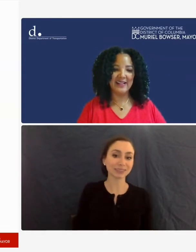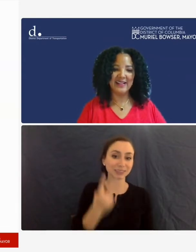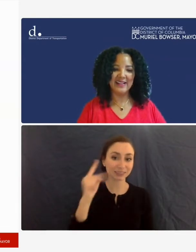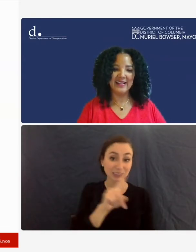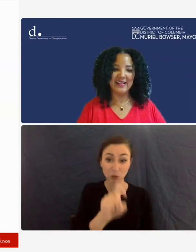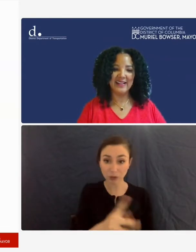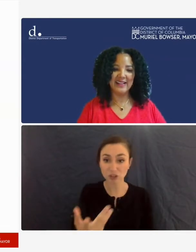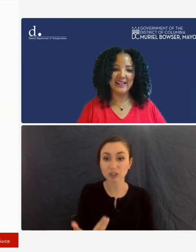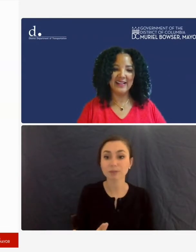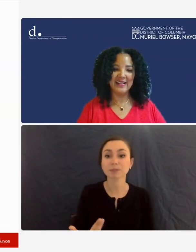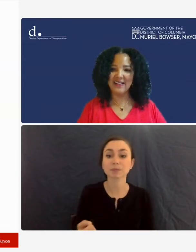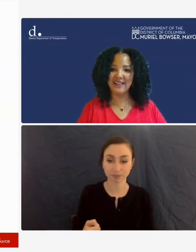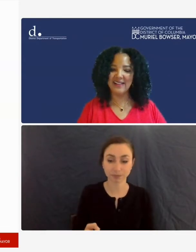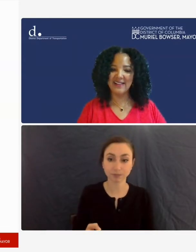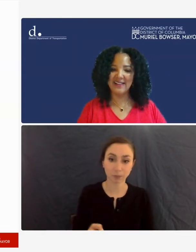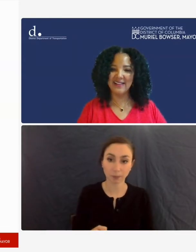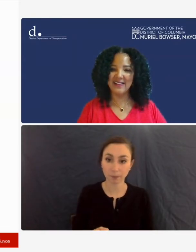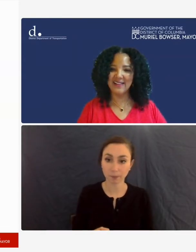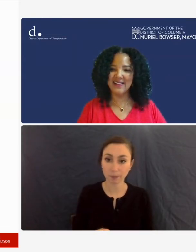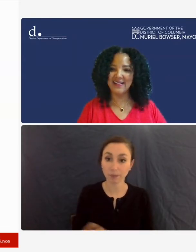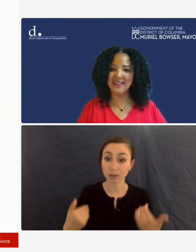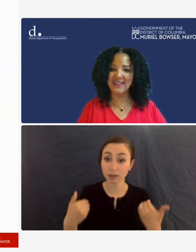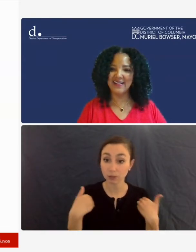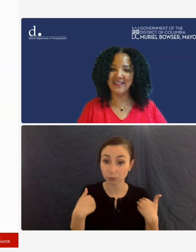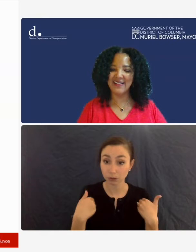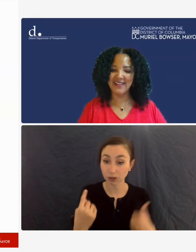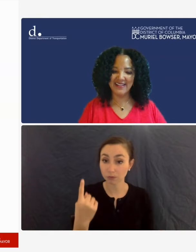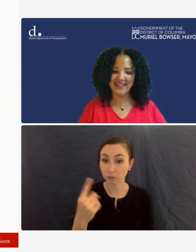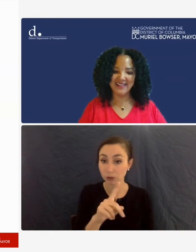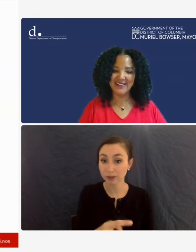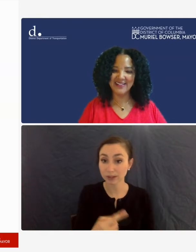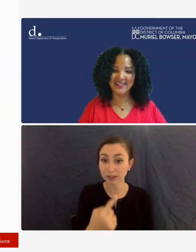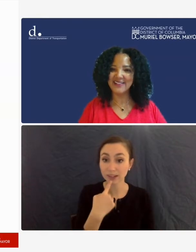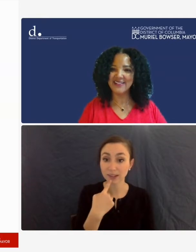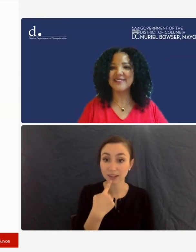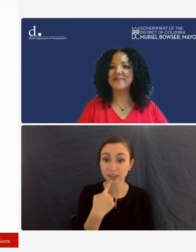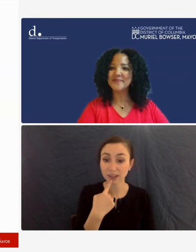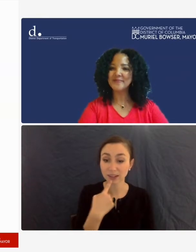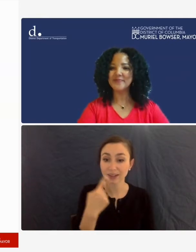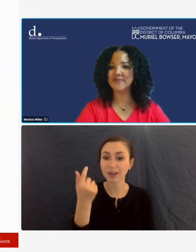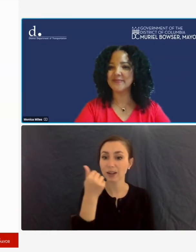and and we have one over here it says is there is there any need to adjust the billing rate